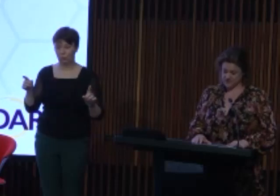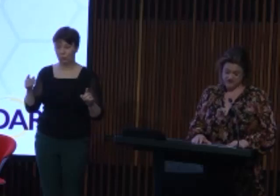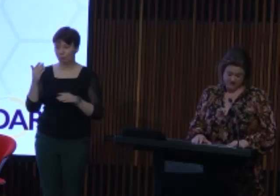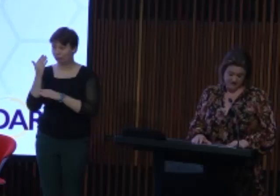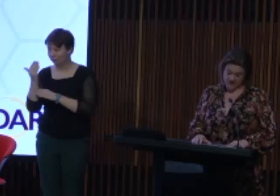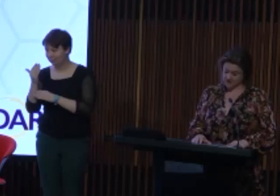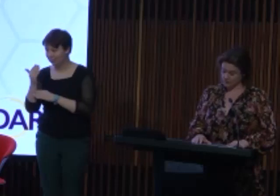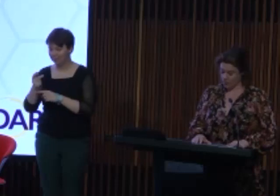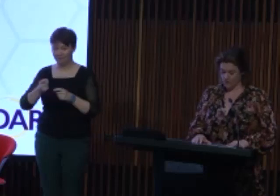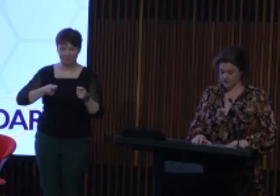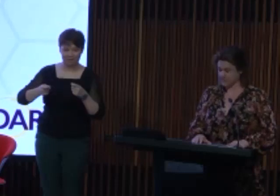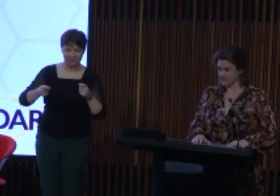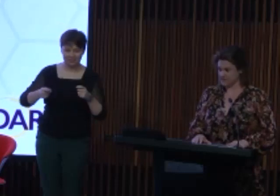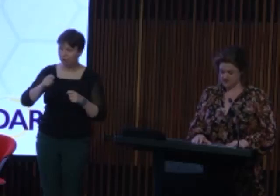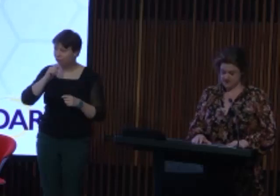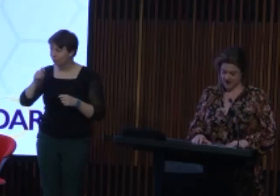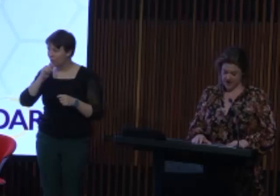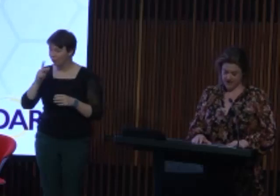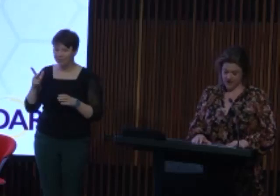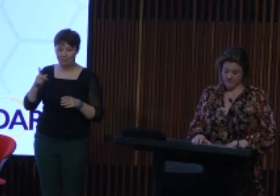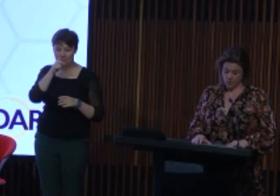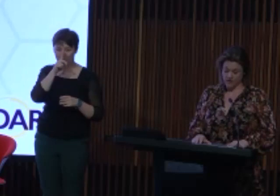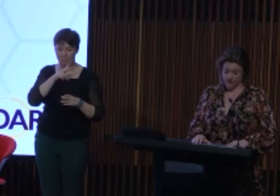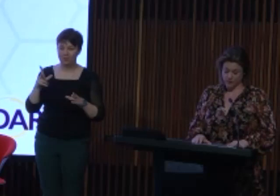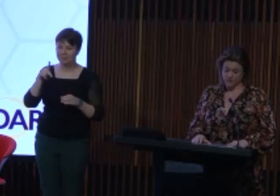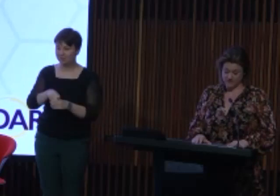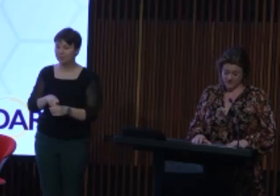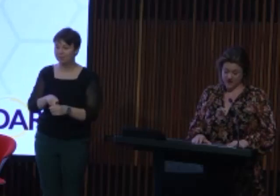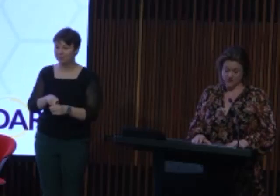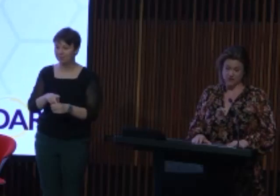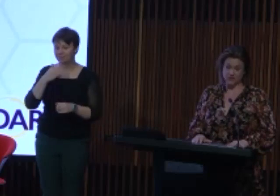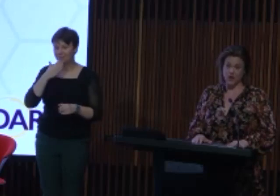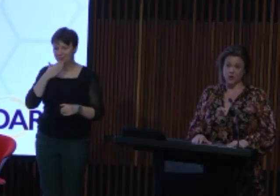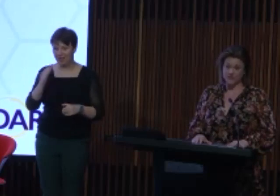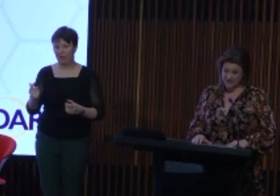facilitators, reporters and participants today, your incredible participation, your leadership